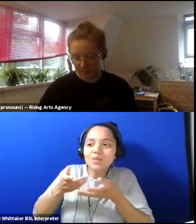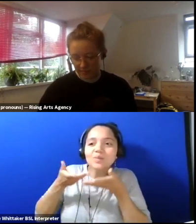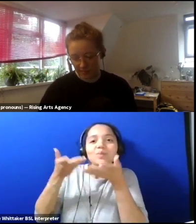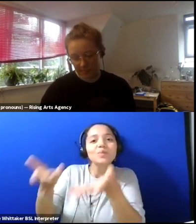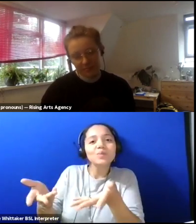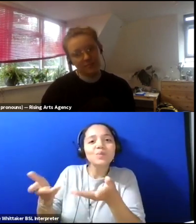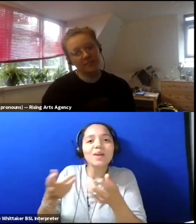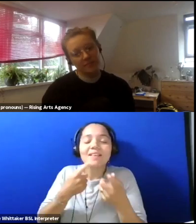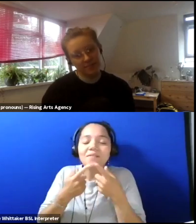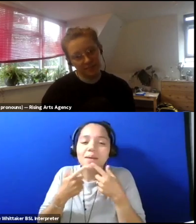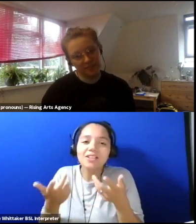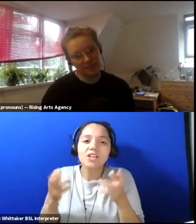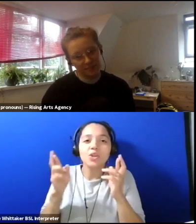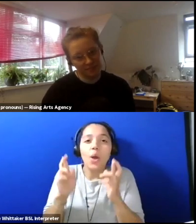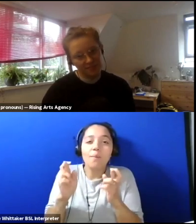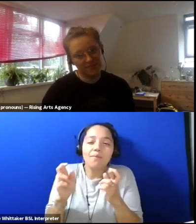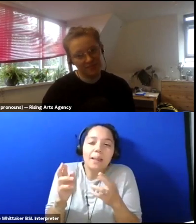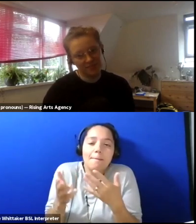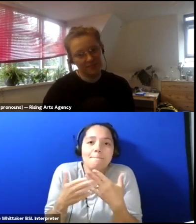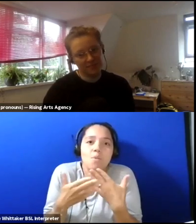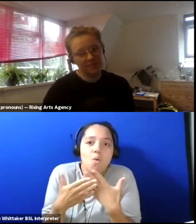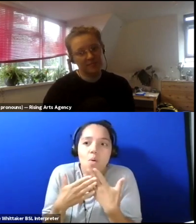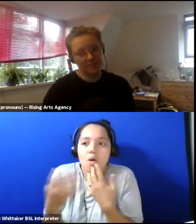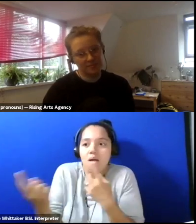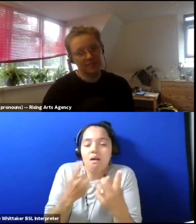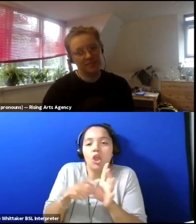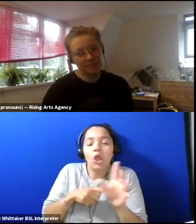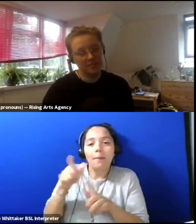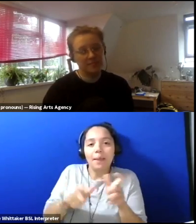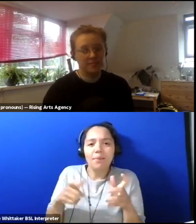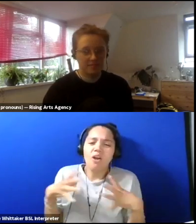So hopefully there are going to be more- there's going to be more young people, but there already are.